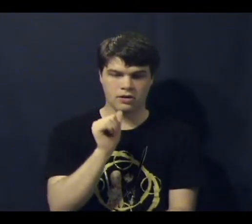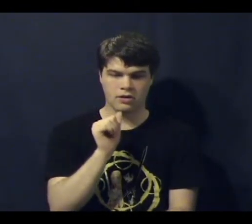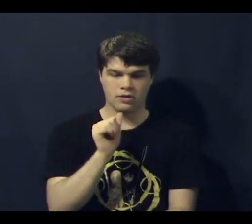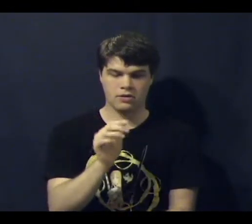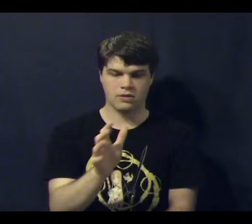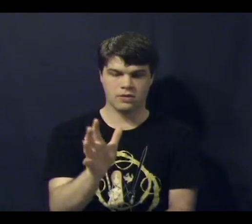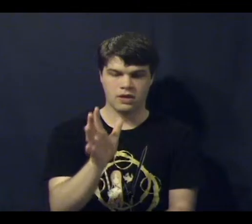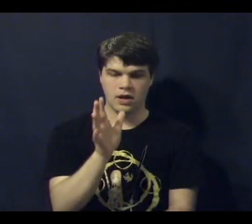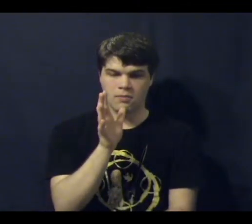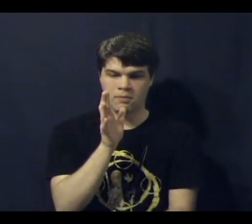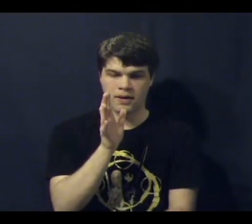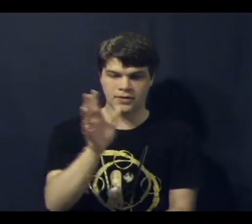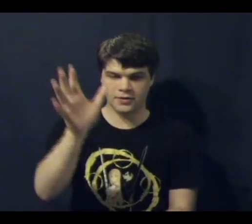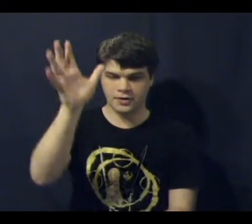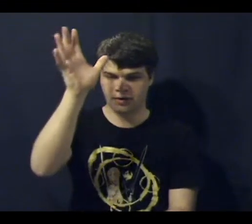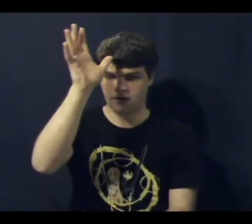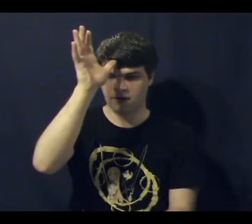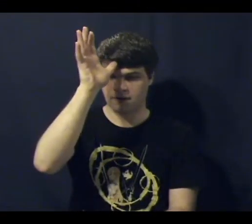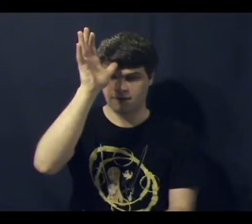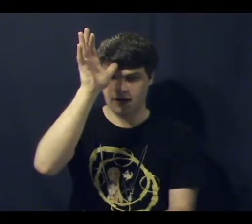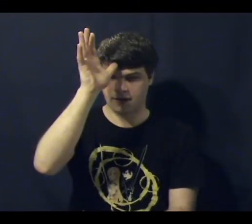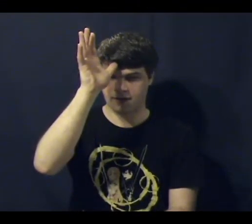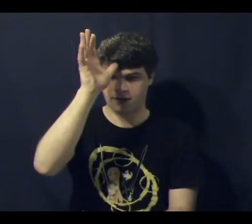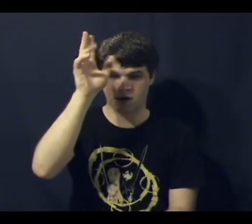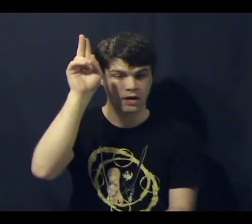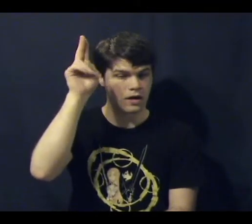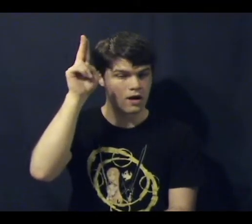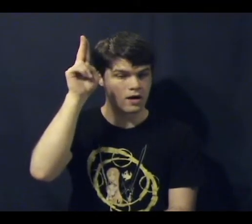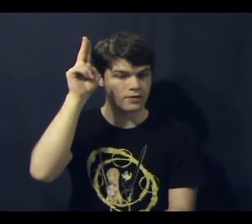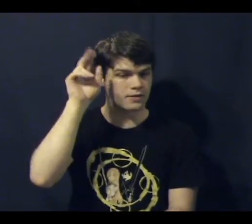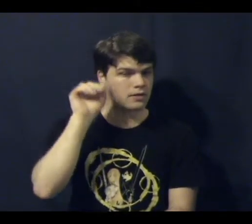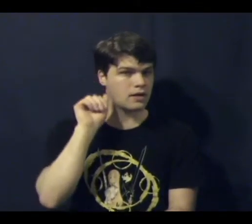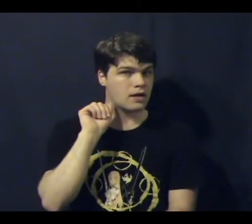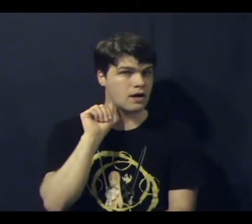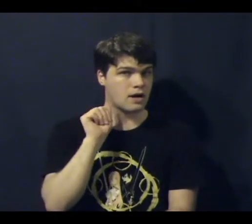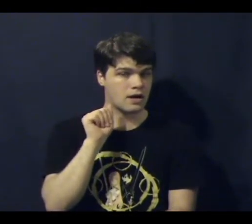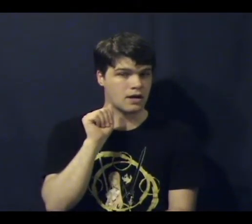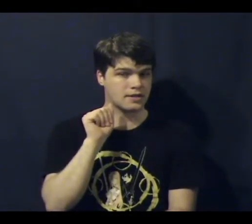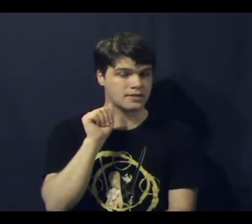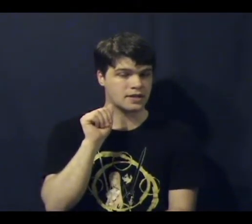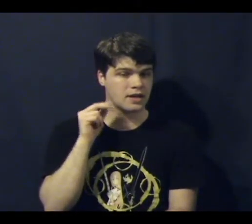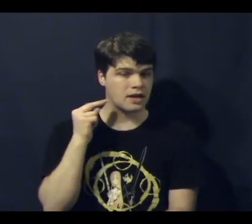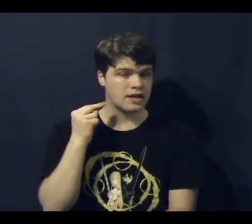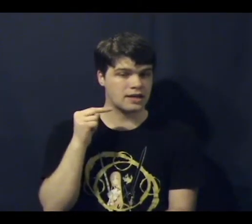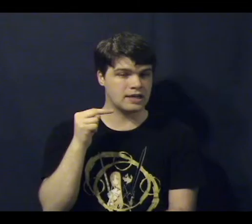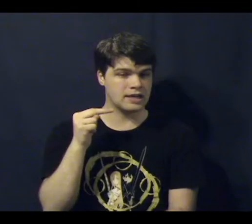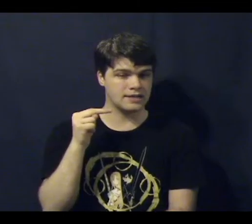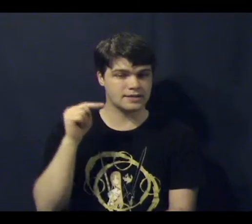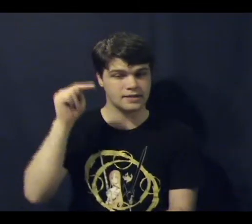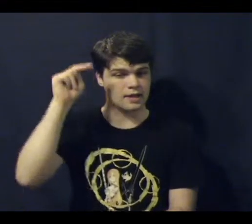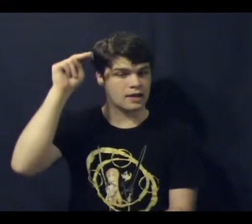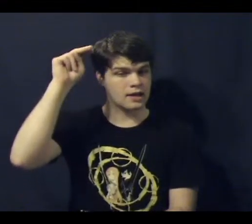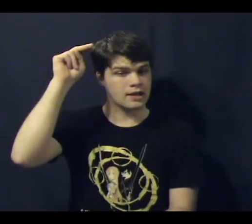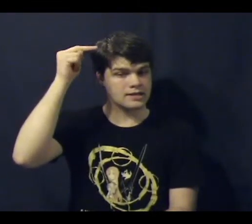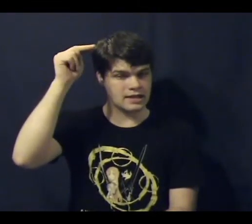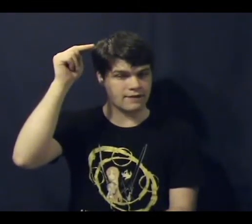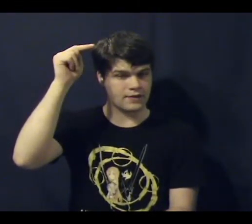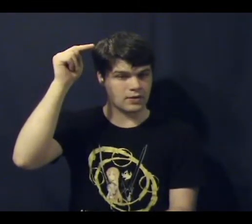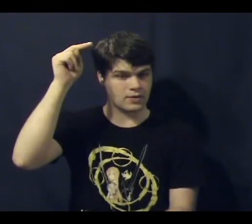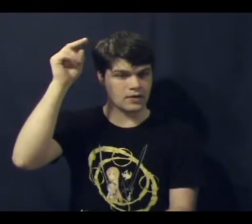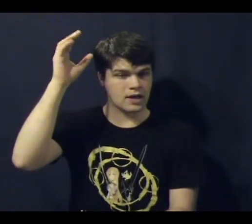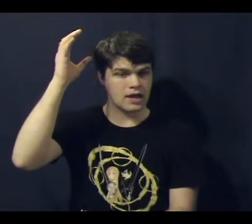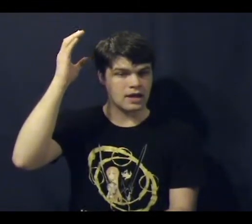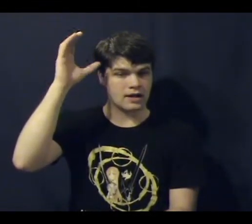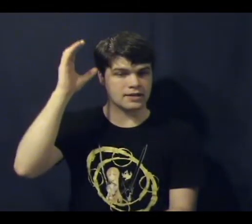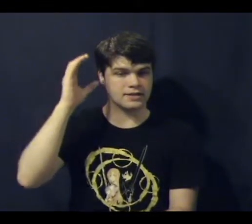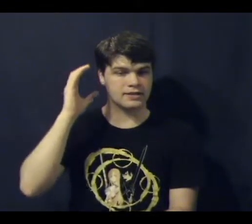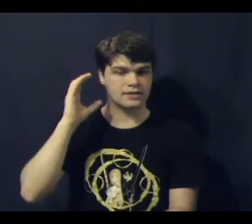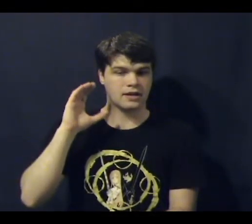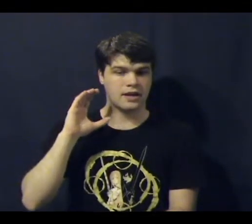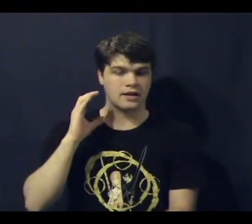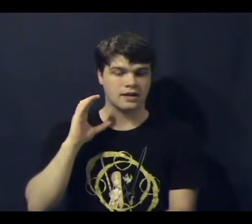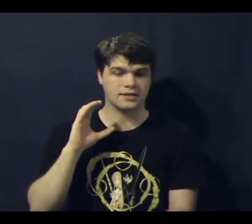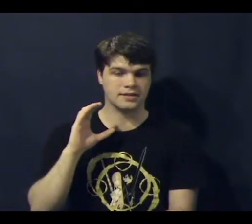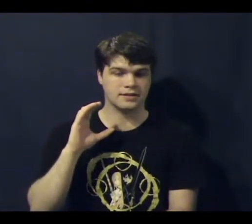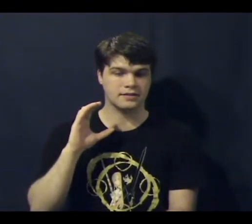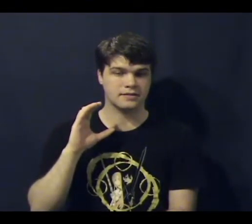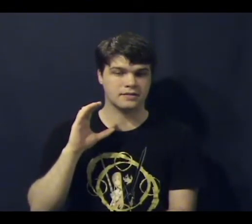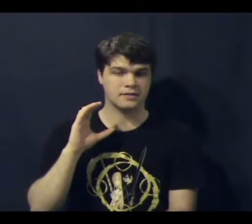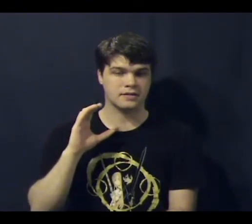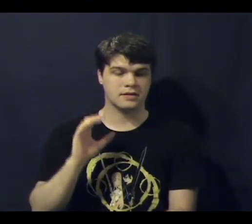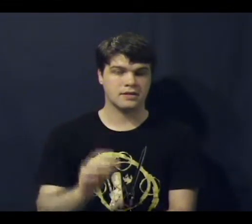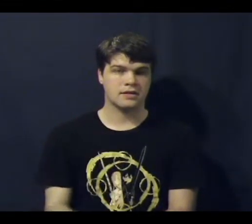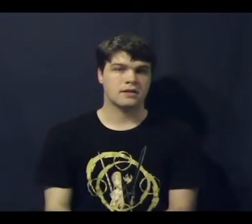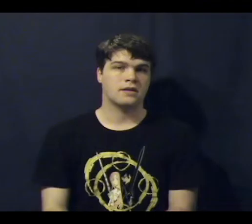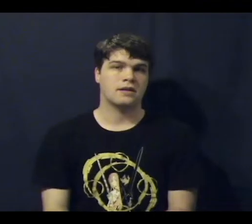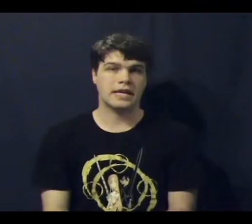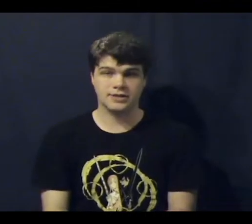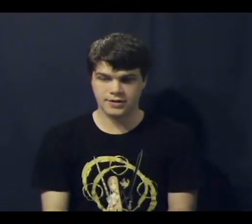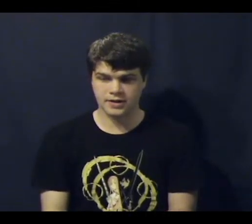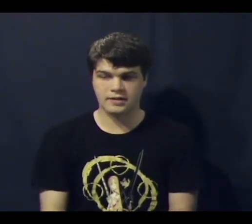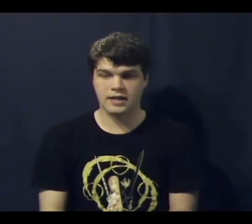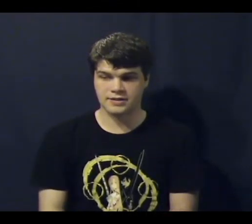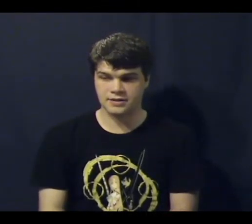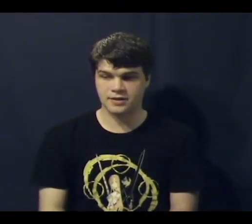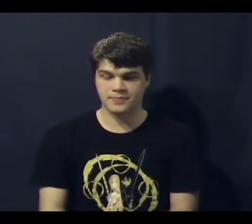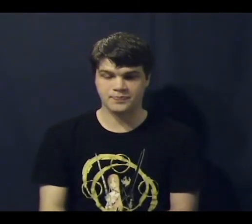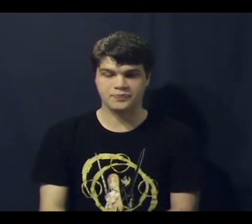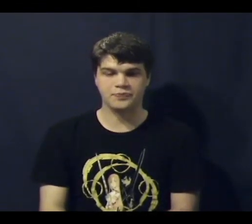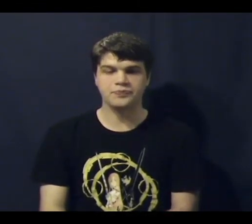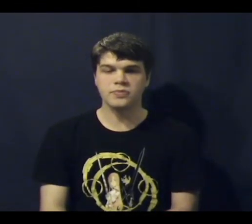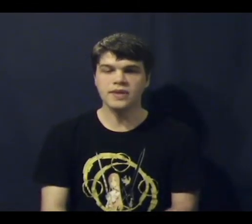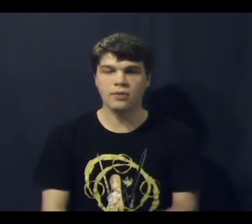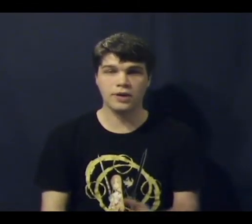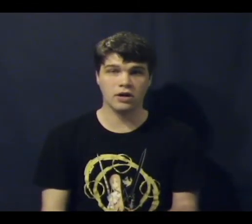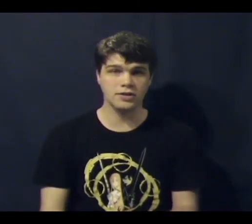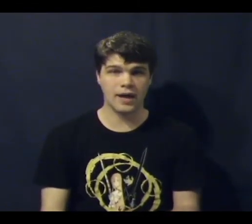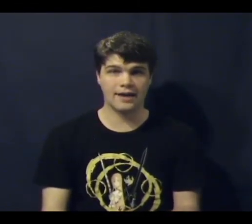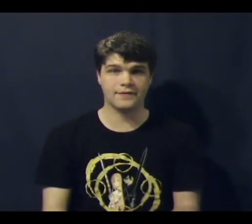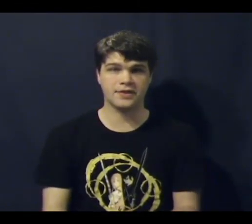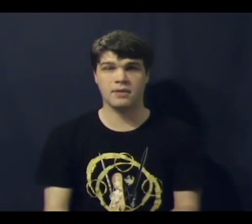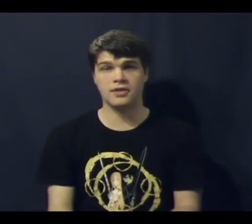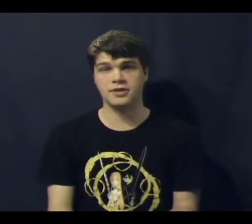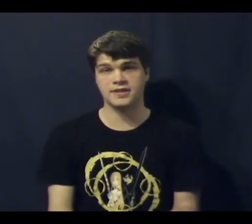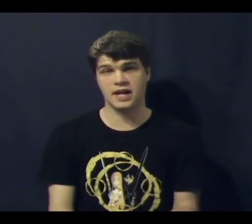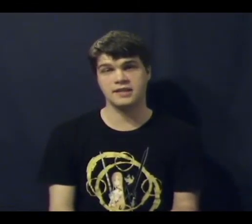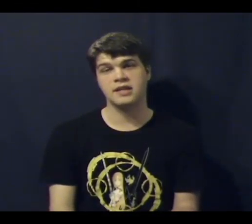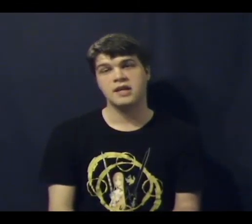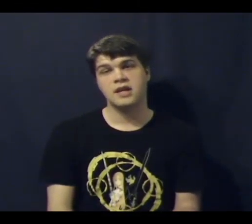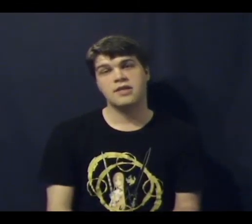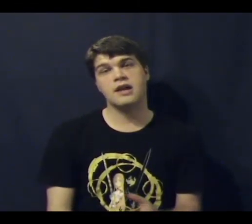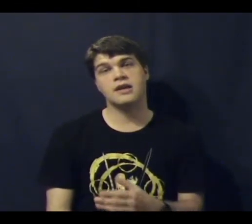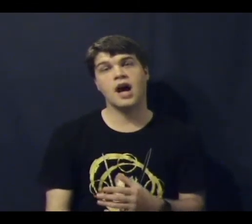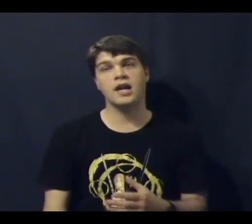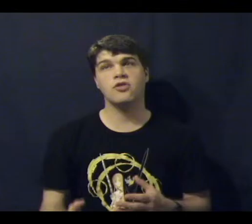Mother. Father. Uncle. Aunt. Niece. Nephew. Cousin and cousin. That's good. That's good. We also have some other signs that kind of...